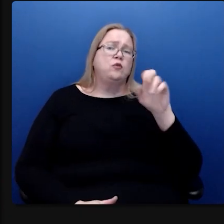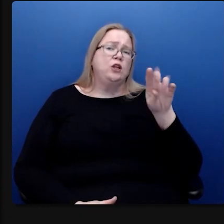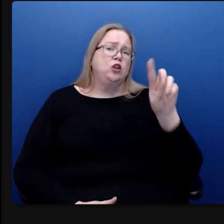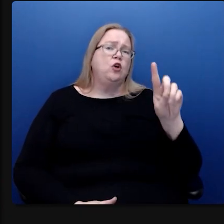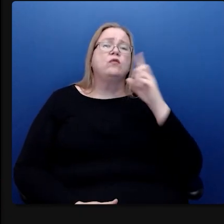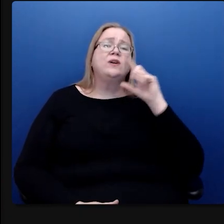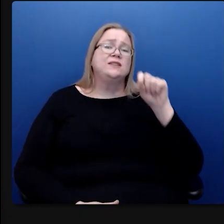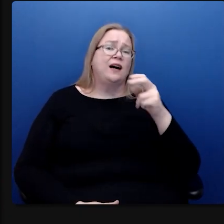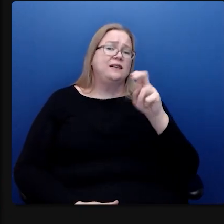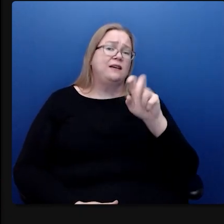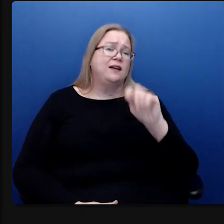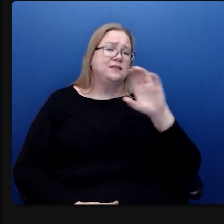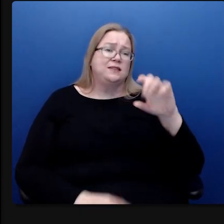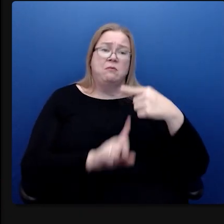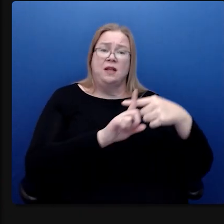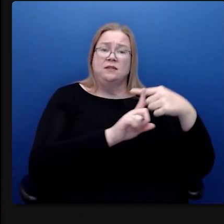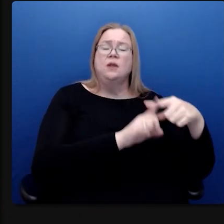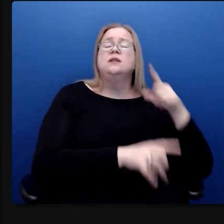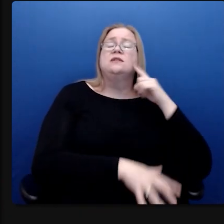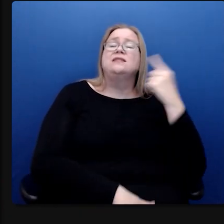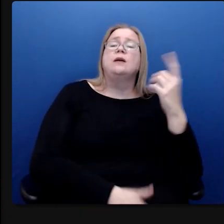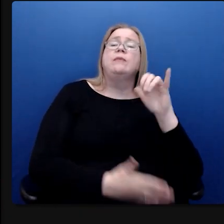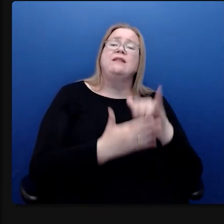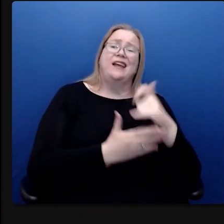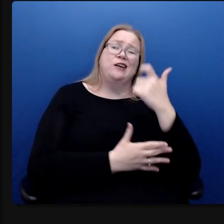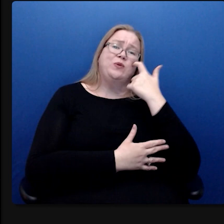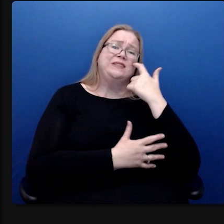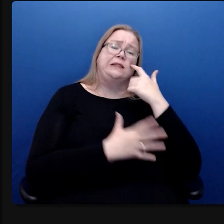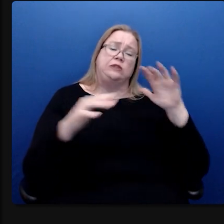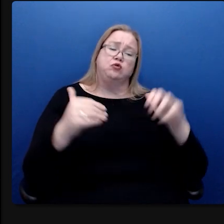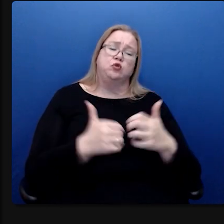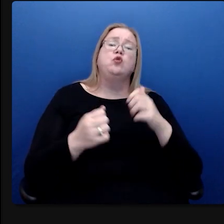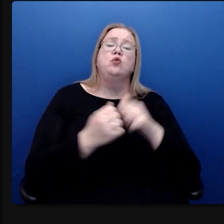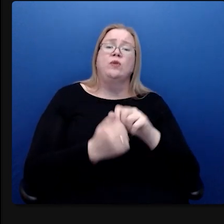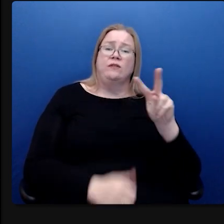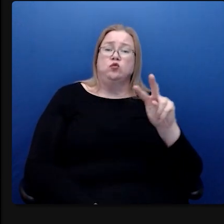[David] Hot Reload for. Net and C++ is a feature that was recently introduced